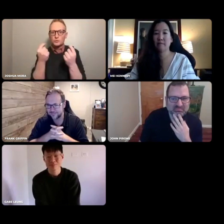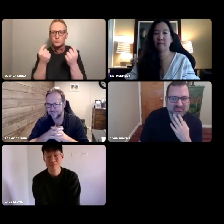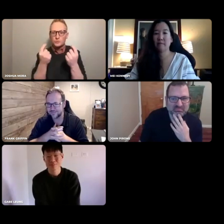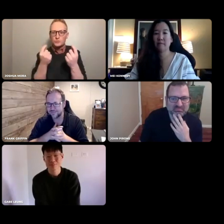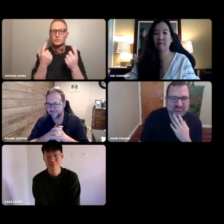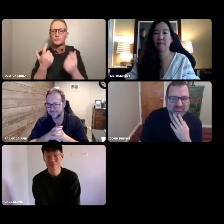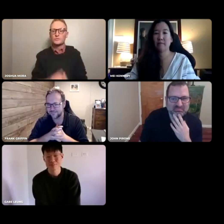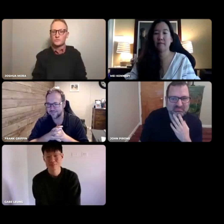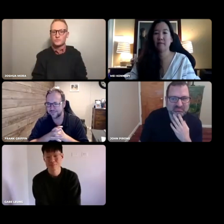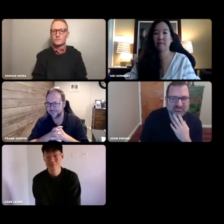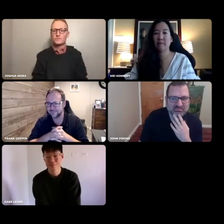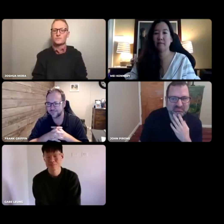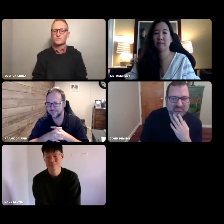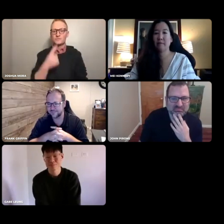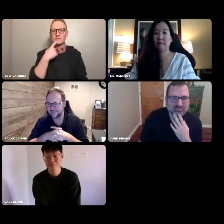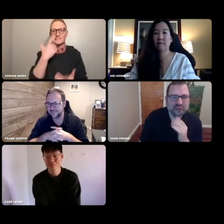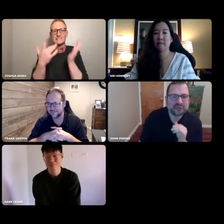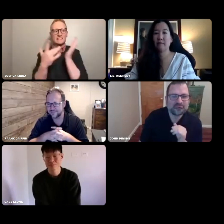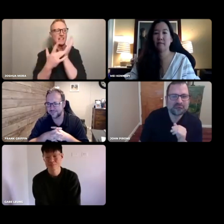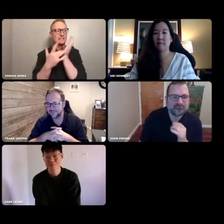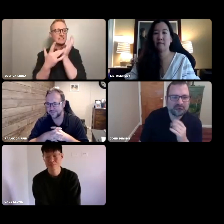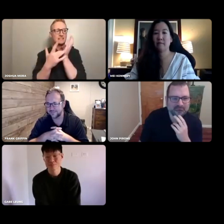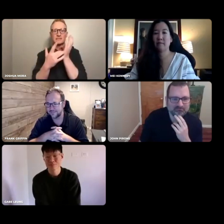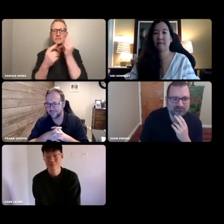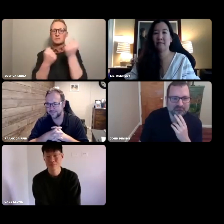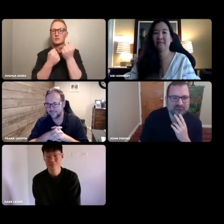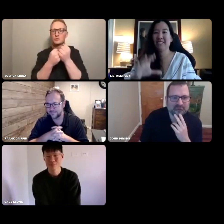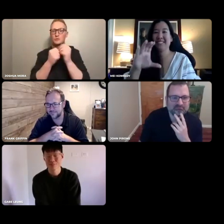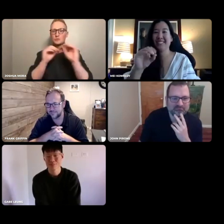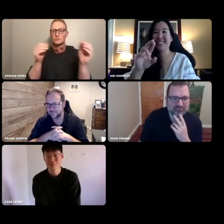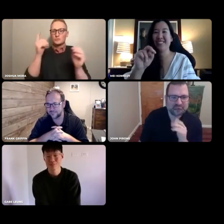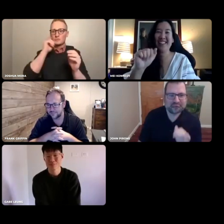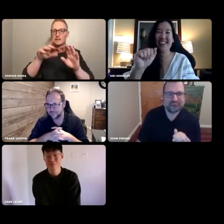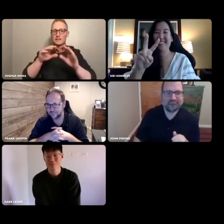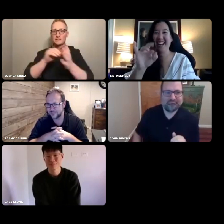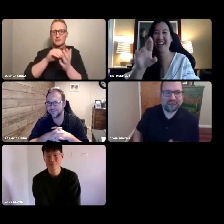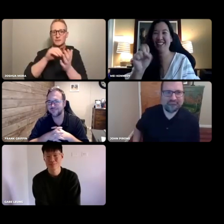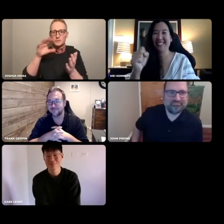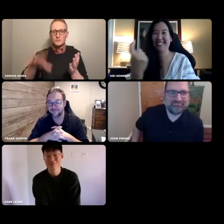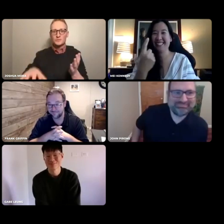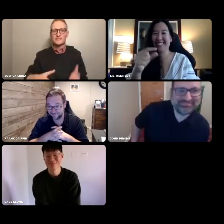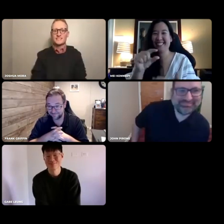Curiosity What do we do in this transition? Technical support Coronavirus Coronavirus!